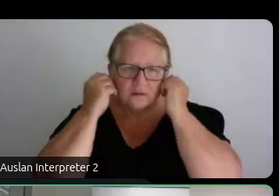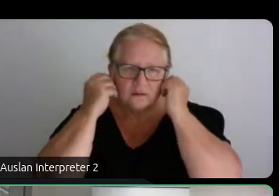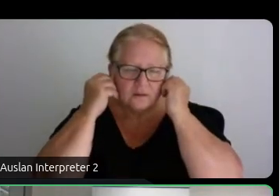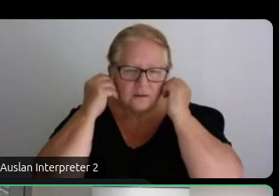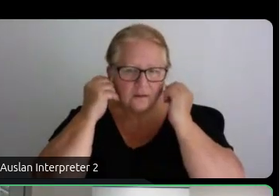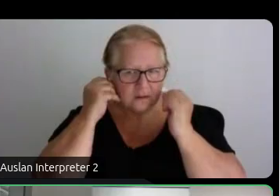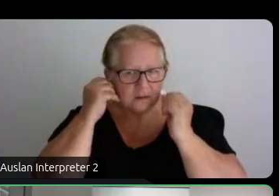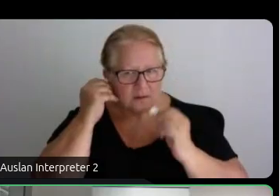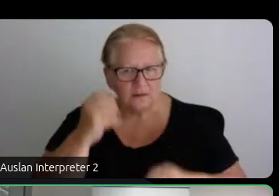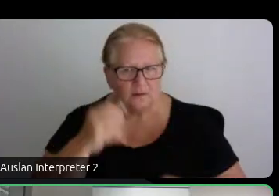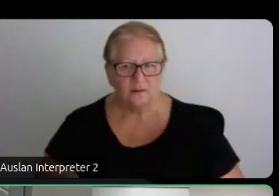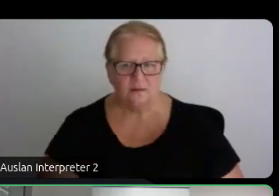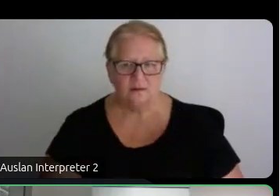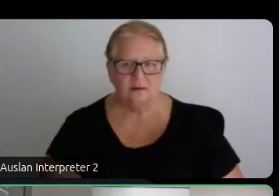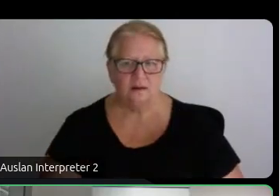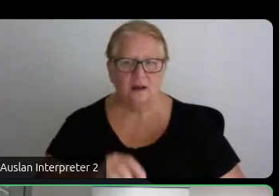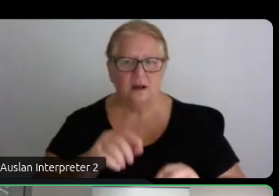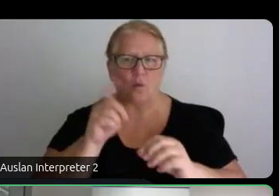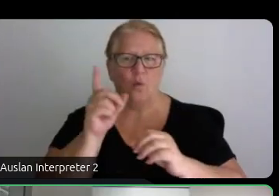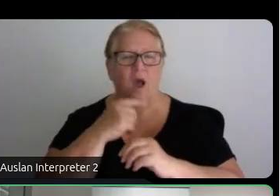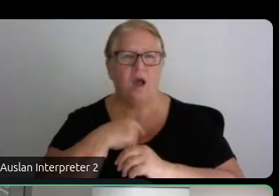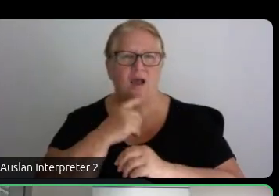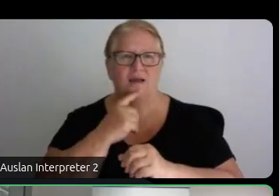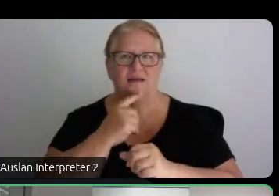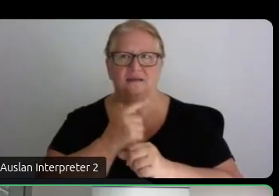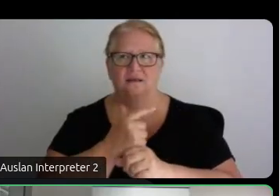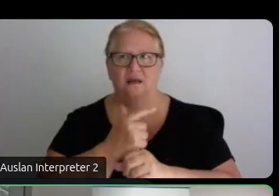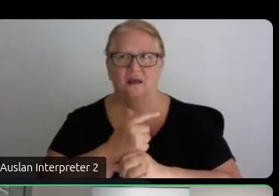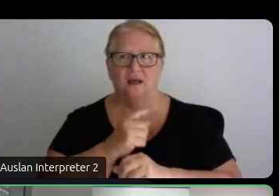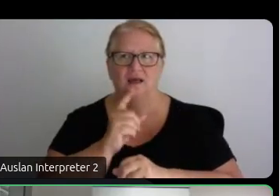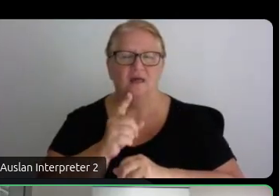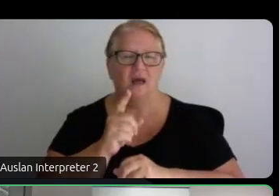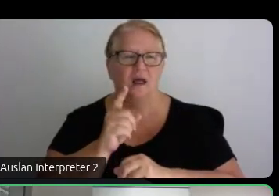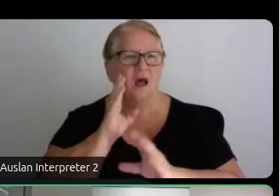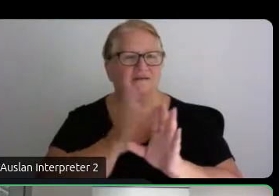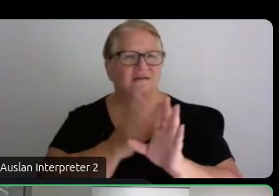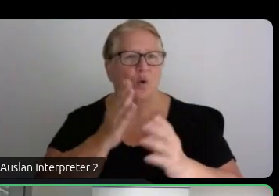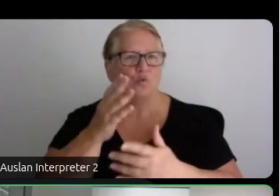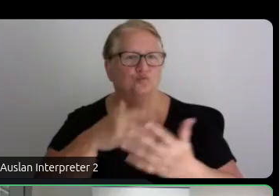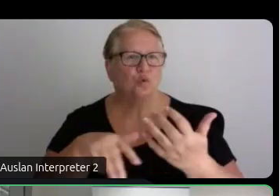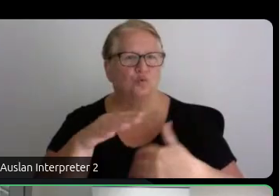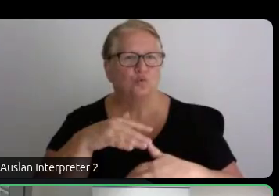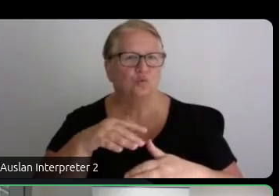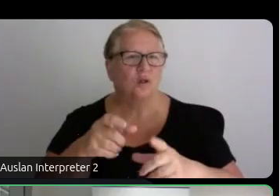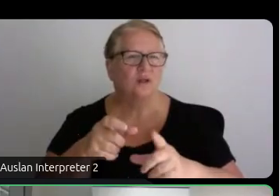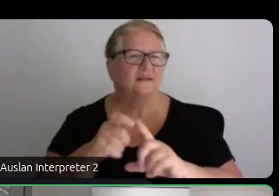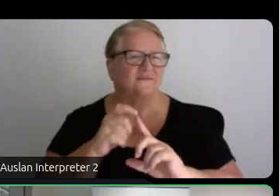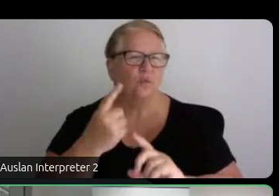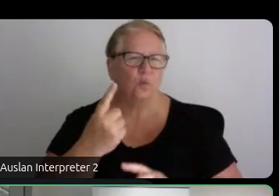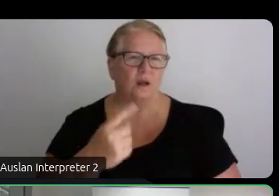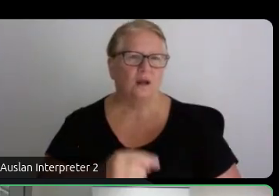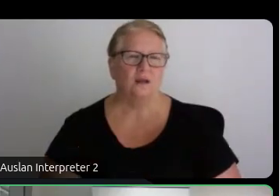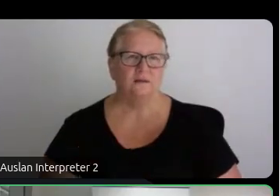essentially what I'll say is is that psychosocial disabilities are a complex one. Mhm. Um typically